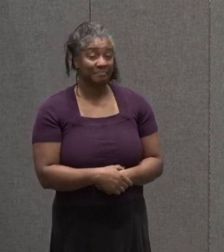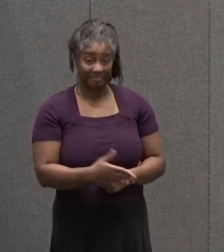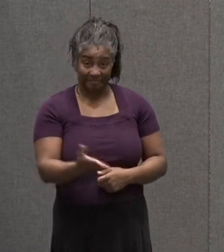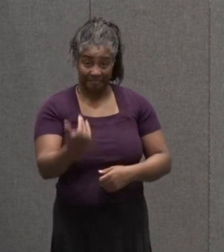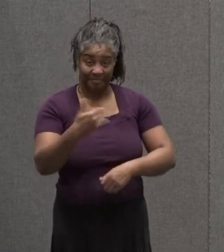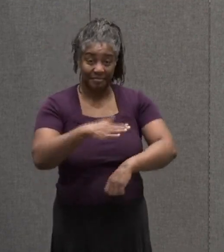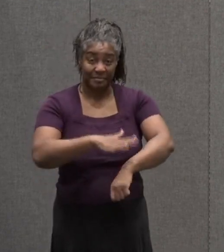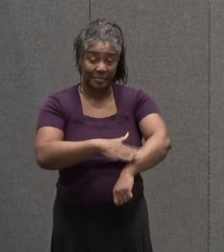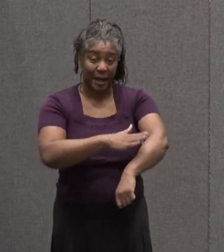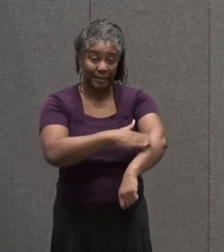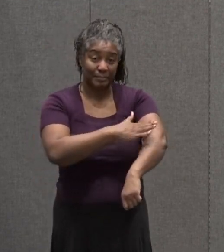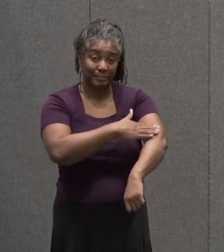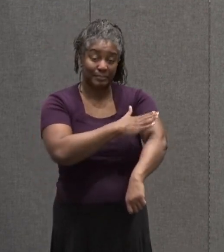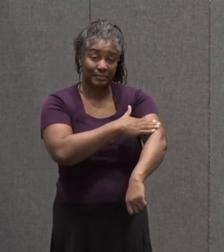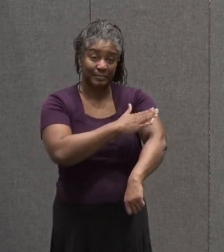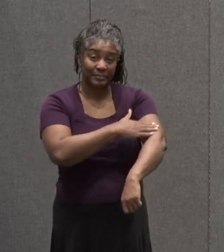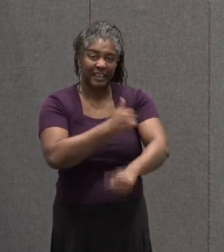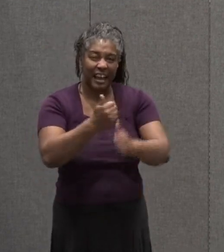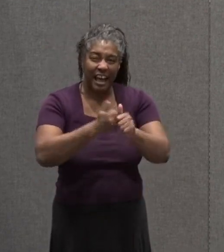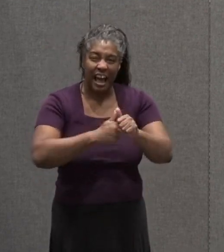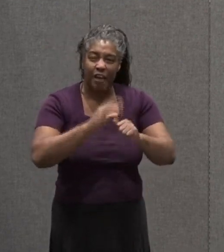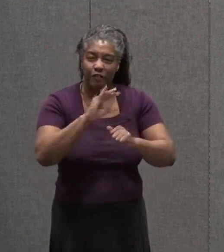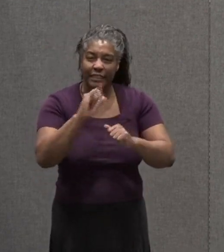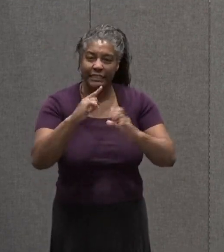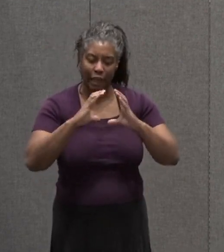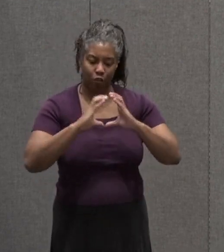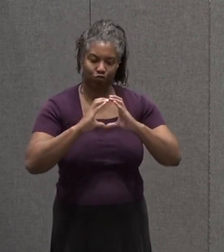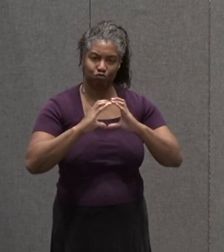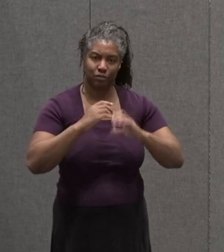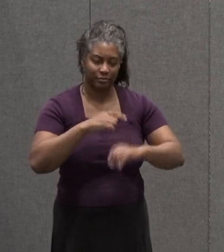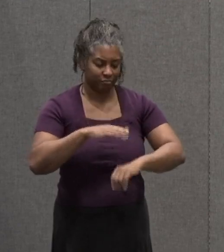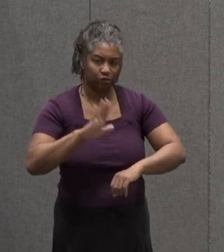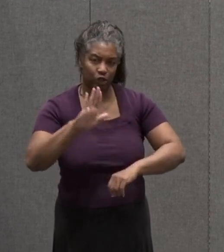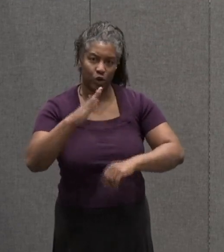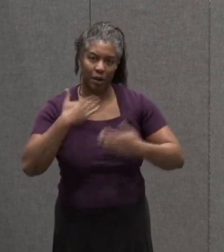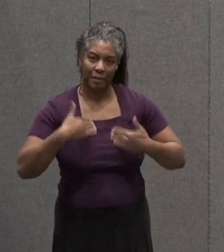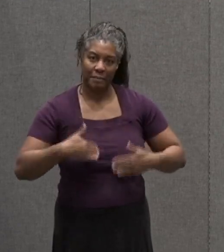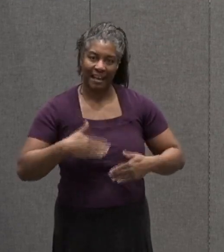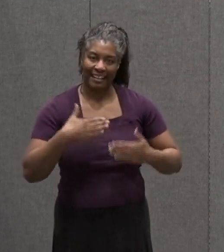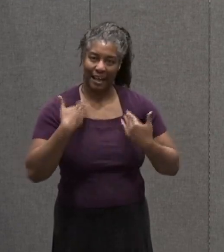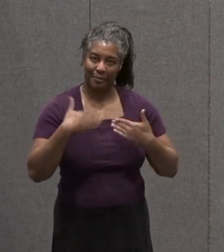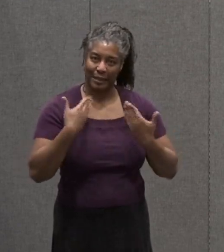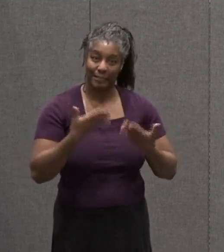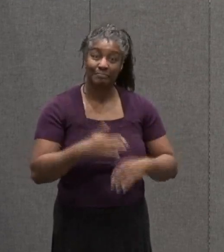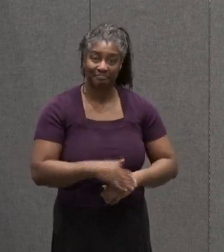Every little cell in my body is well Every little cell in my body is happy